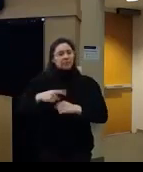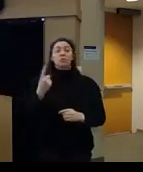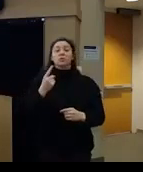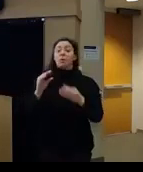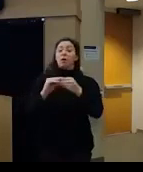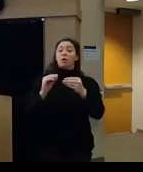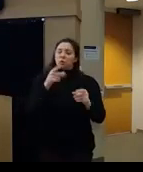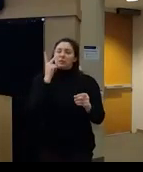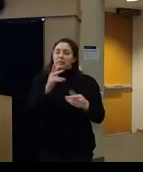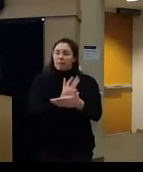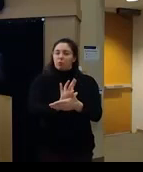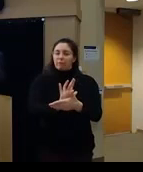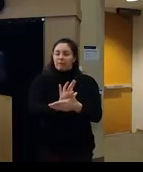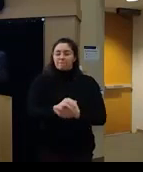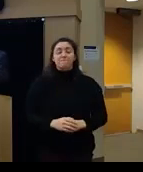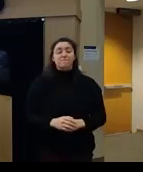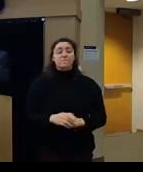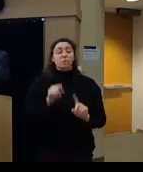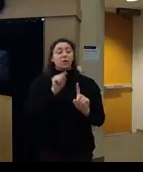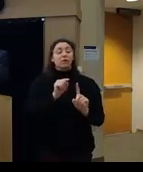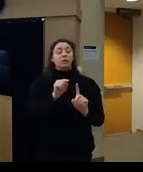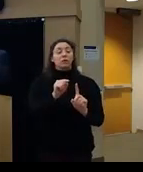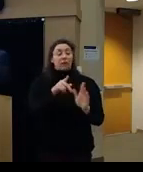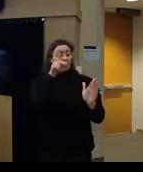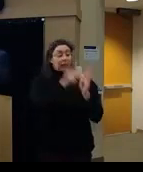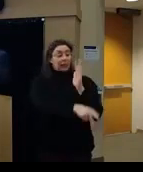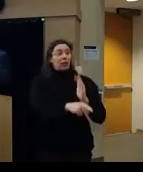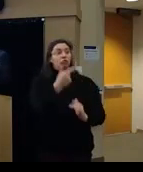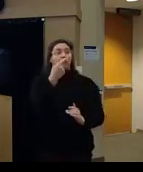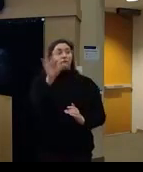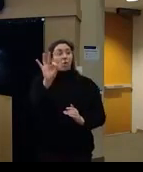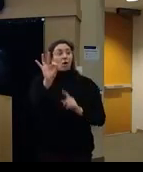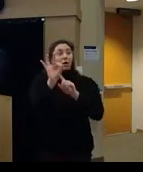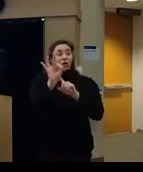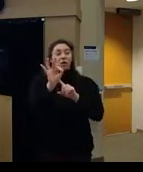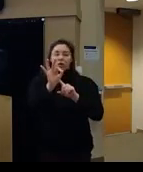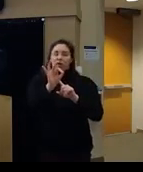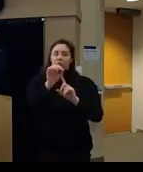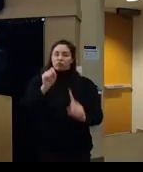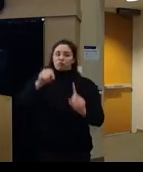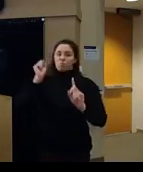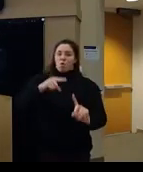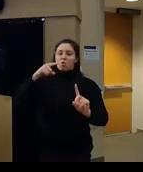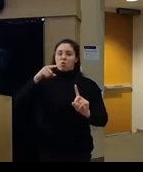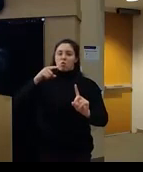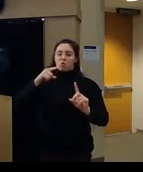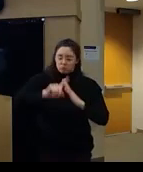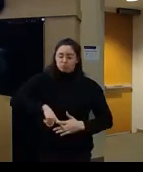and you'll see it in the movie that the killing of George Floyd is what sparked these uh coming